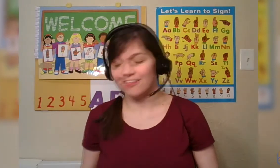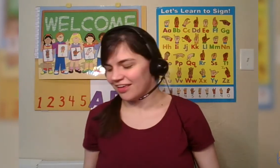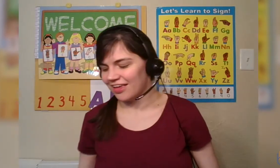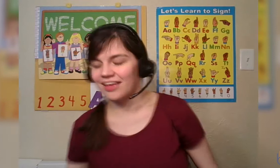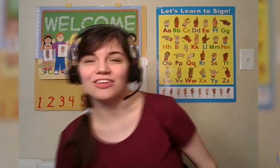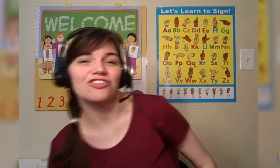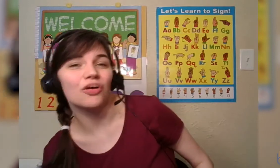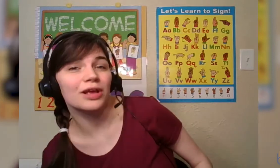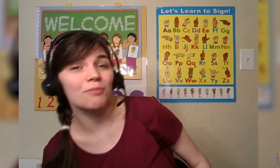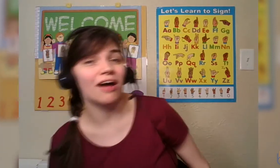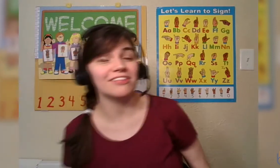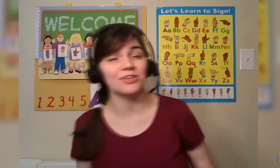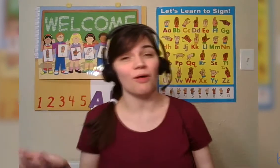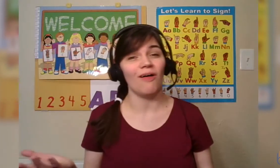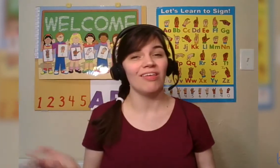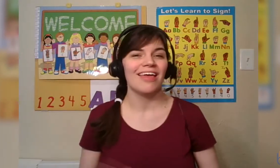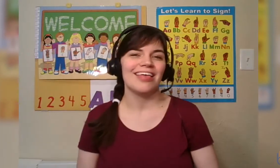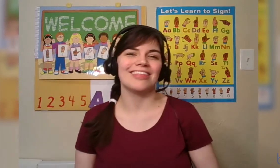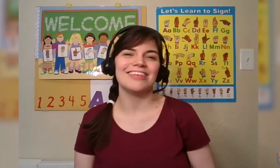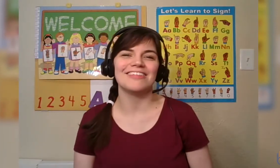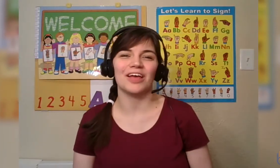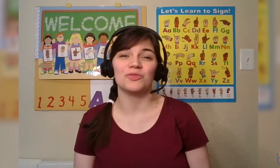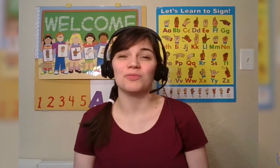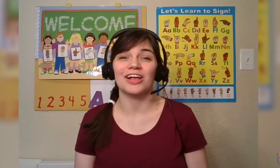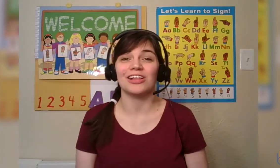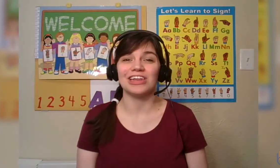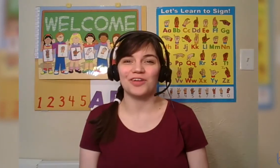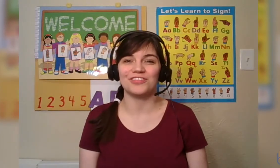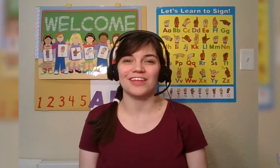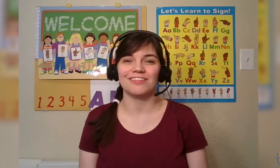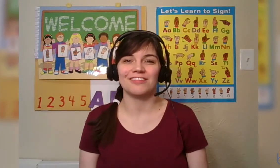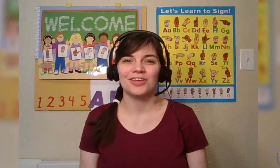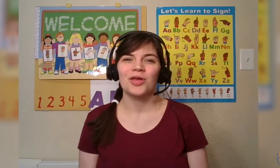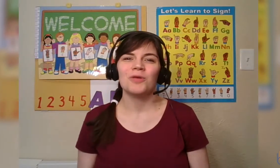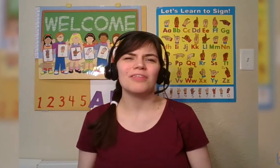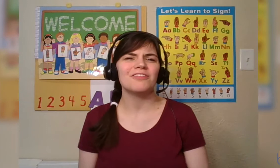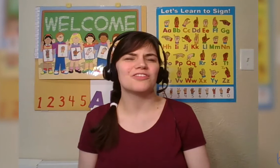showing a box and a ball, then these signs will make a lot of sense. But let's start